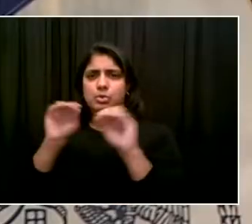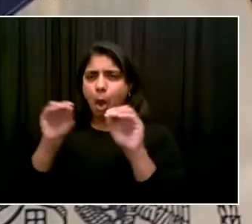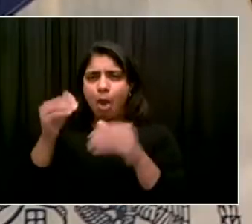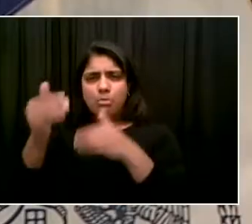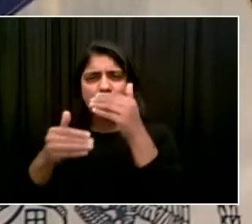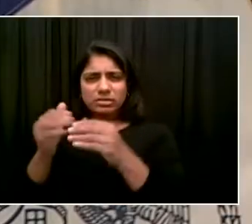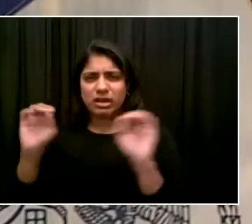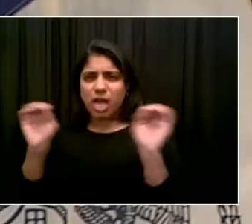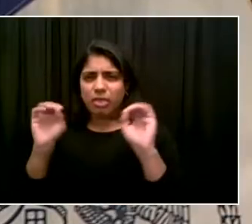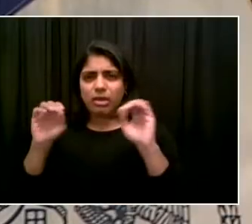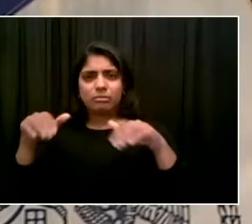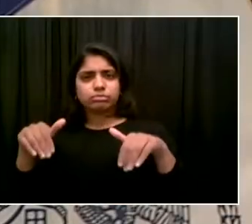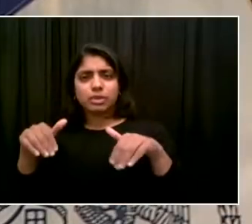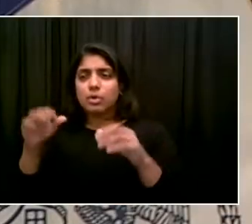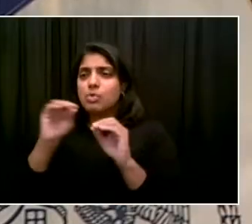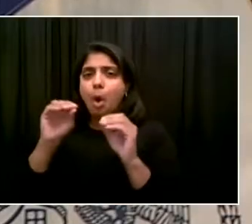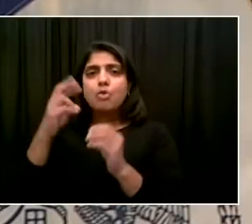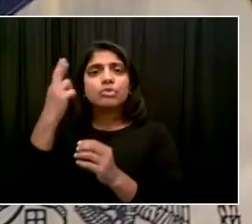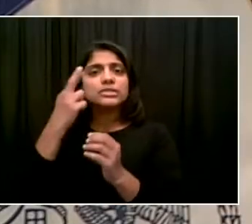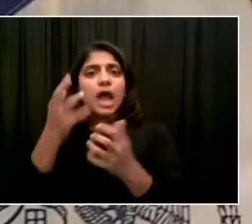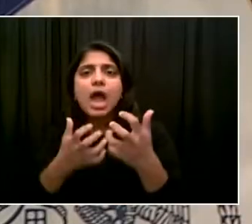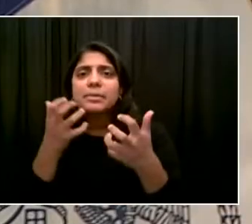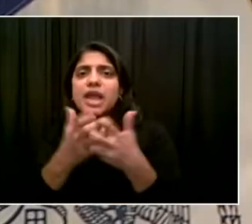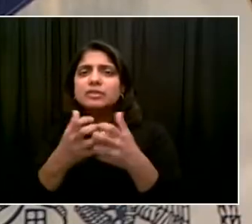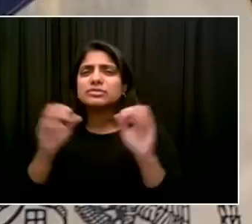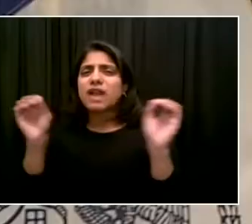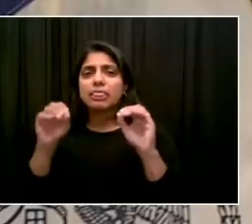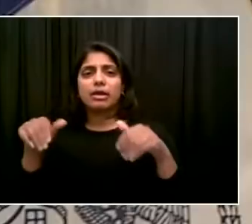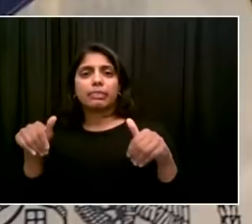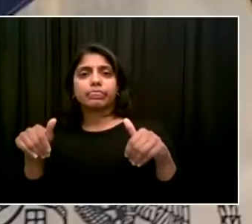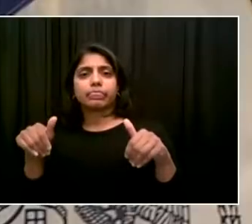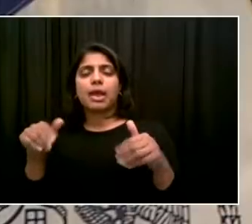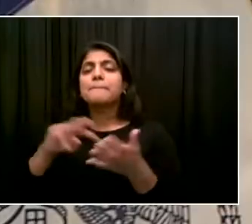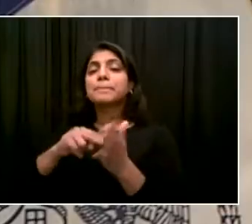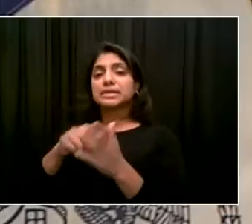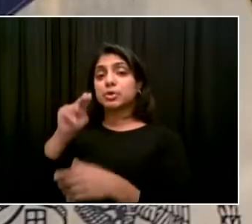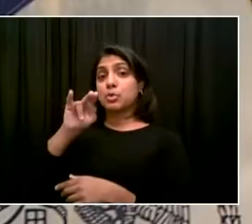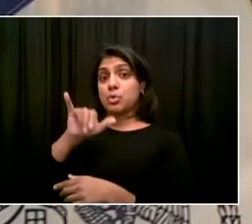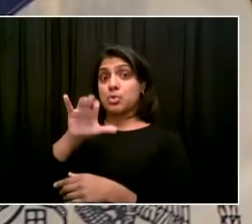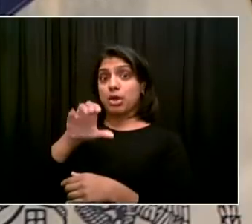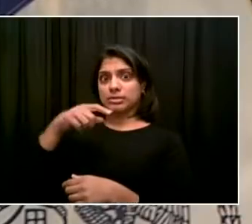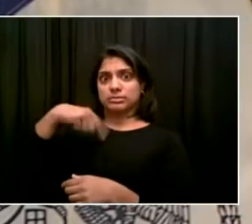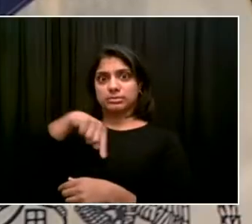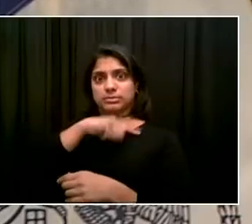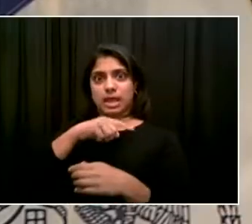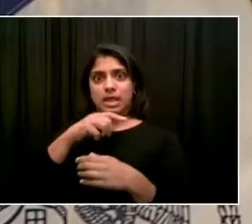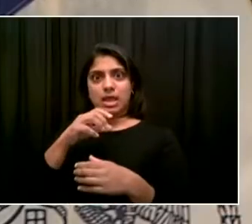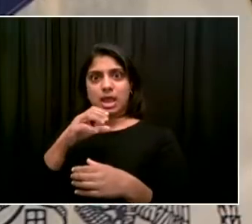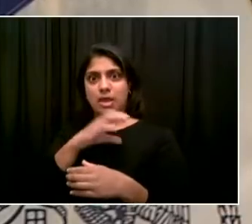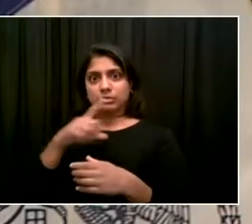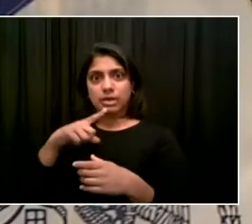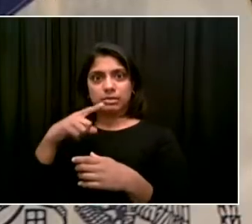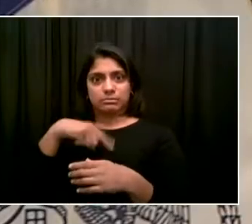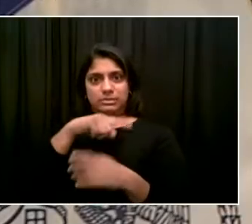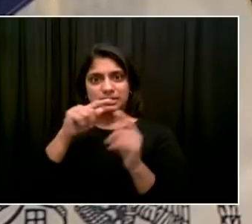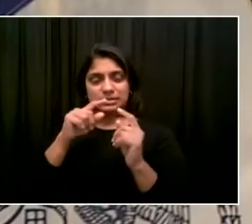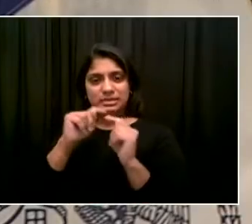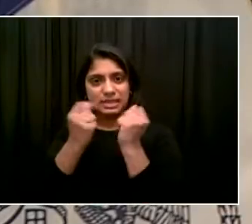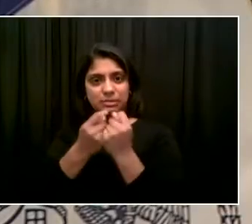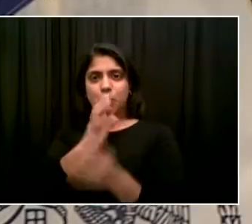RITGH OR THEY MAY NOT HAVE BEEN PROCESS WE HAVE THE RIGHT TO STEP IN DAN MAKE SURE THE PROCESS